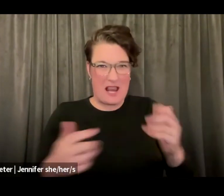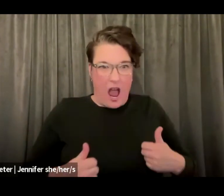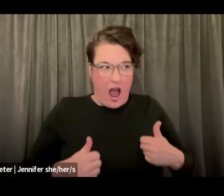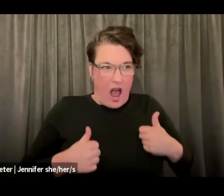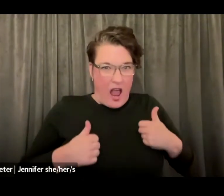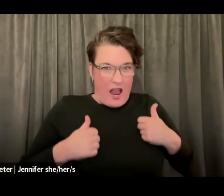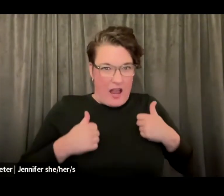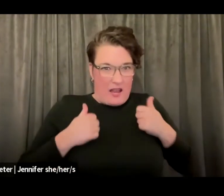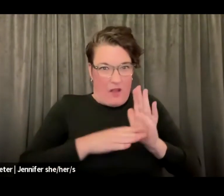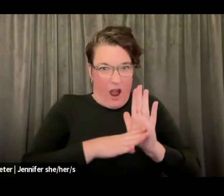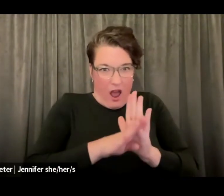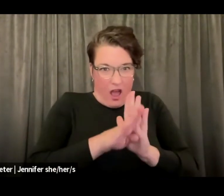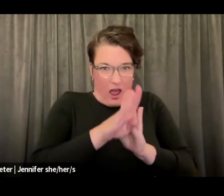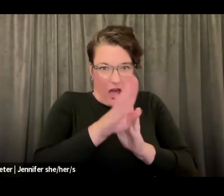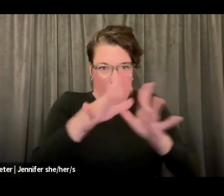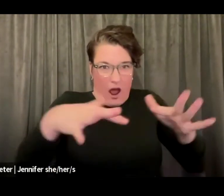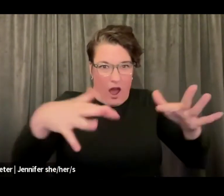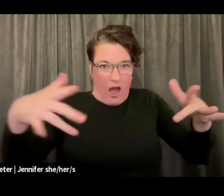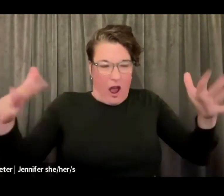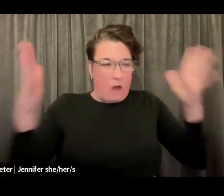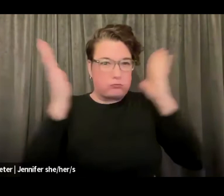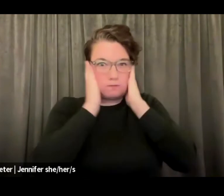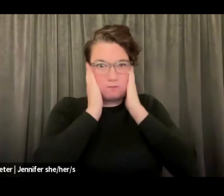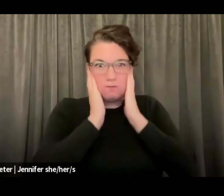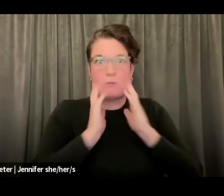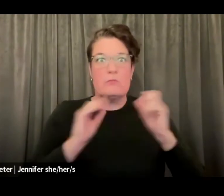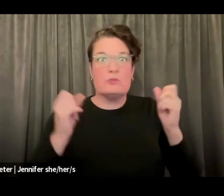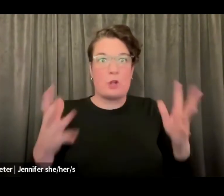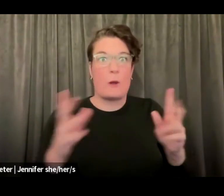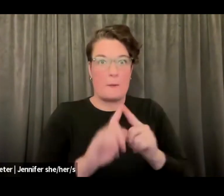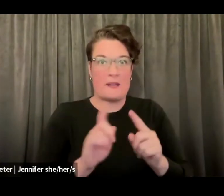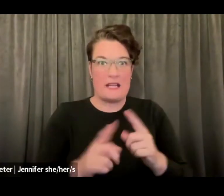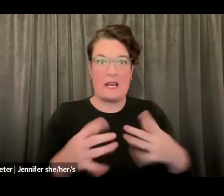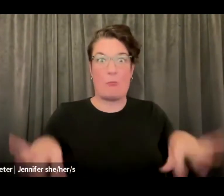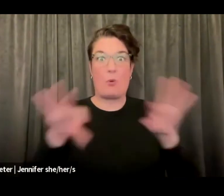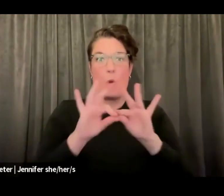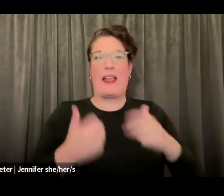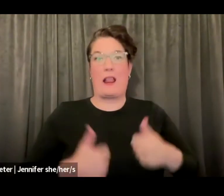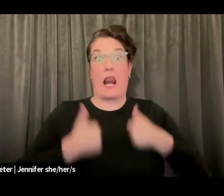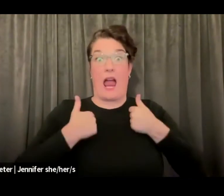I mean, that's where like so many important life processes happen in